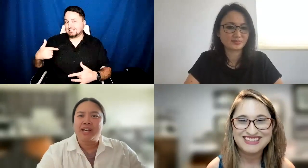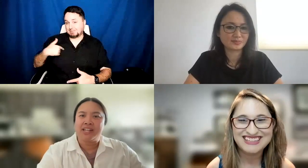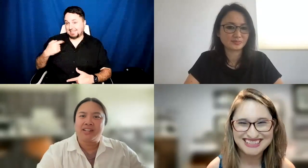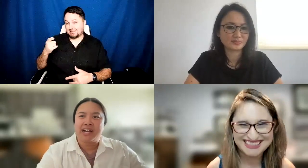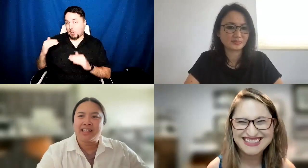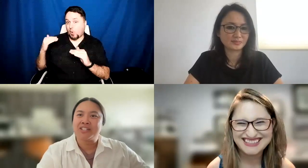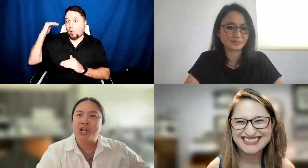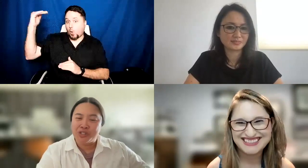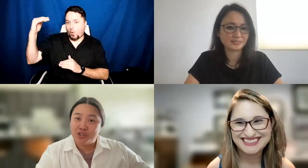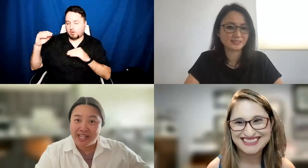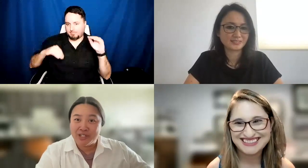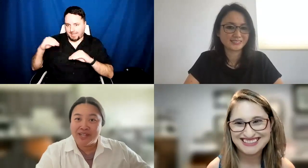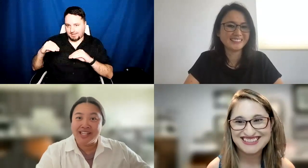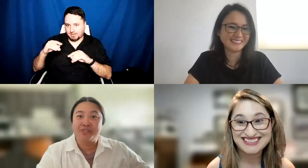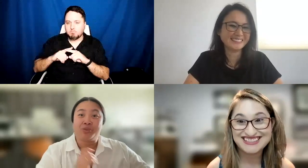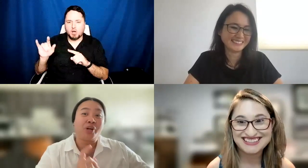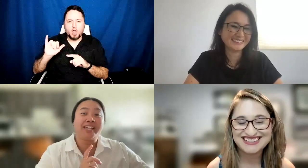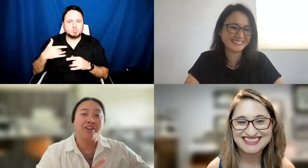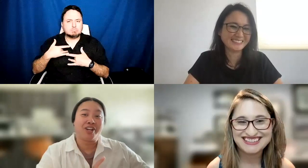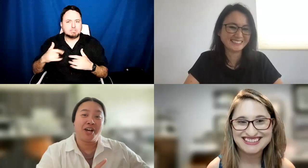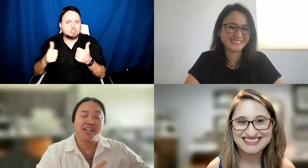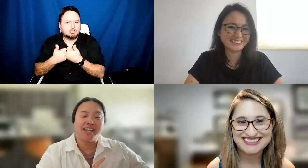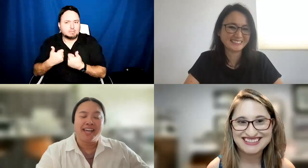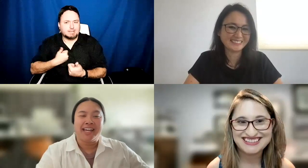but I like to also challenge myself with one carry on.